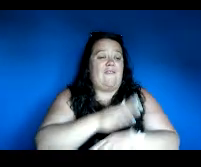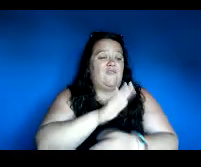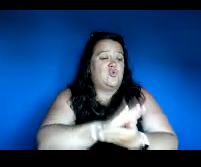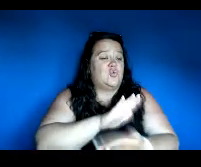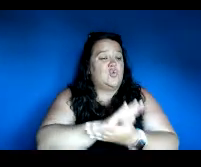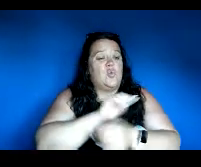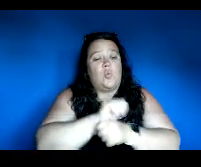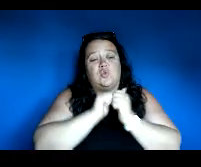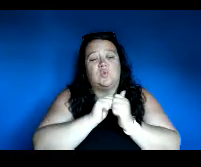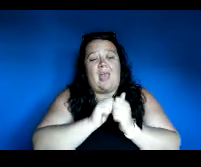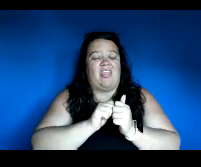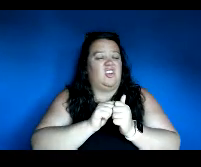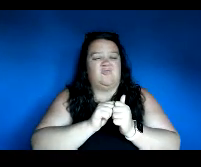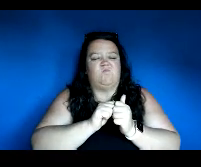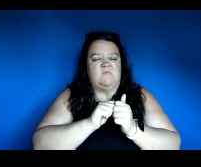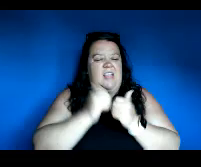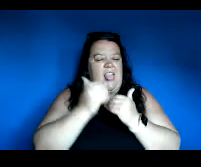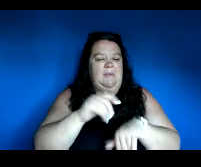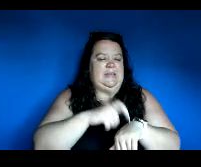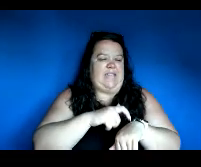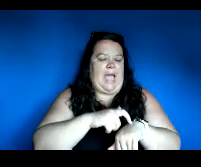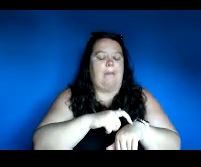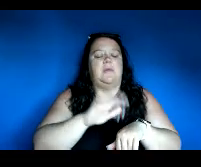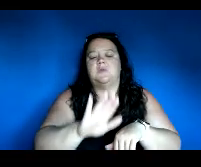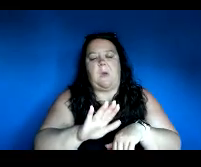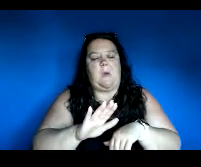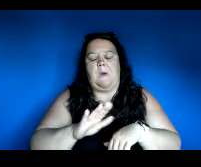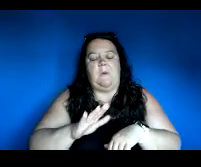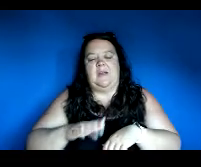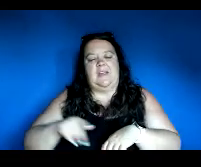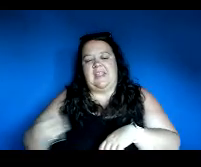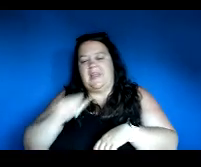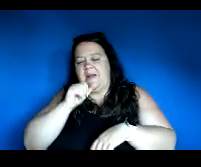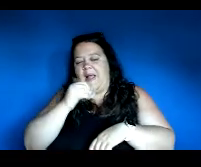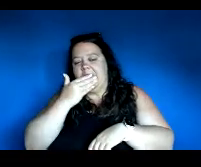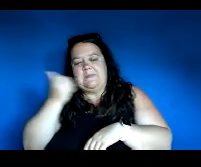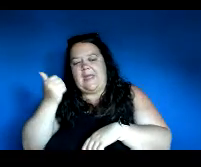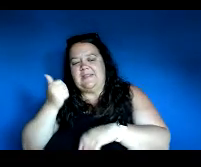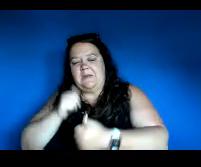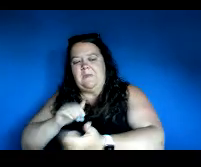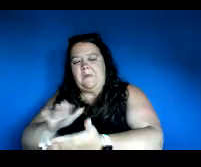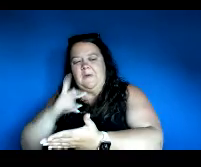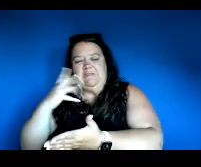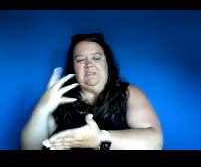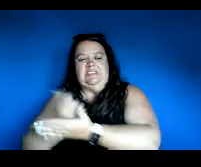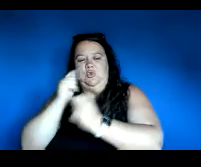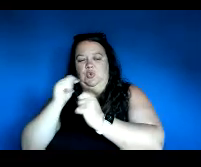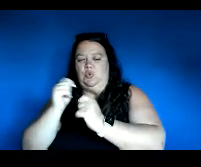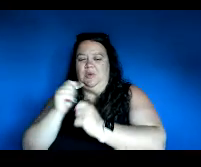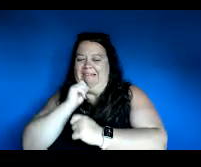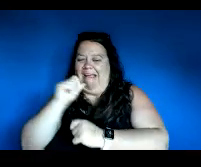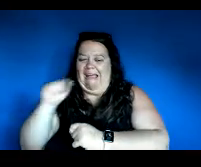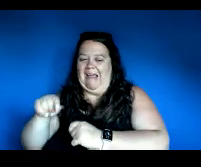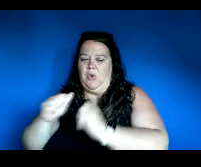And so because of that limitation, they're not necessarily gonna be the best resource for tutoring and academic support.